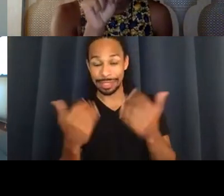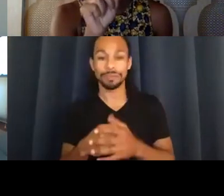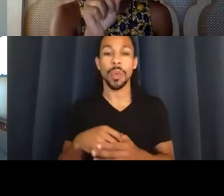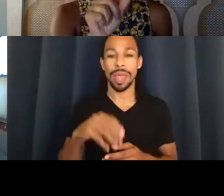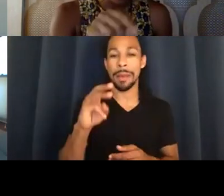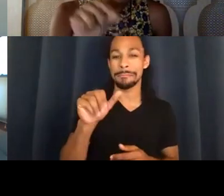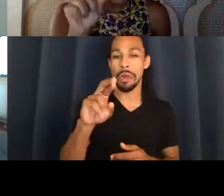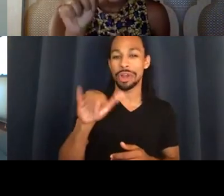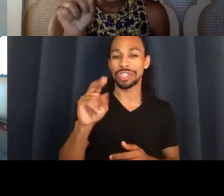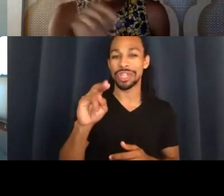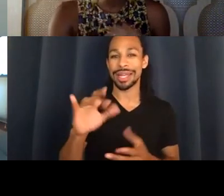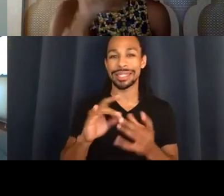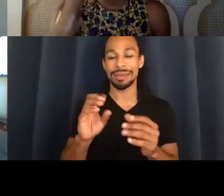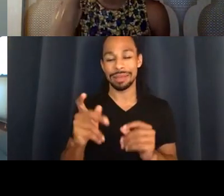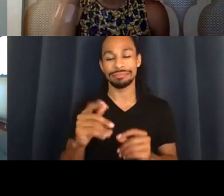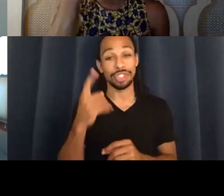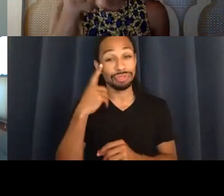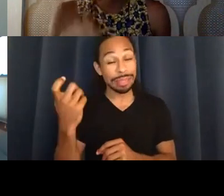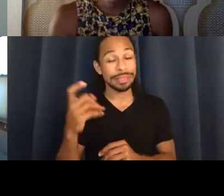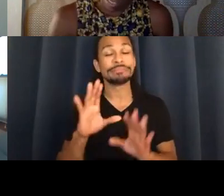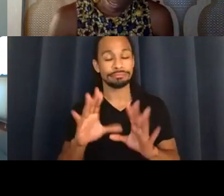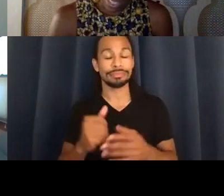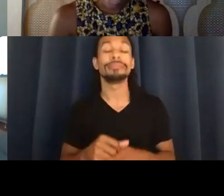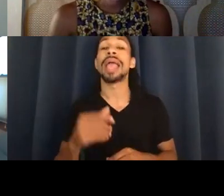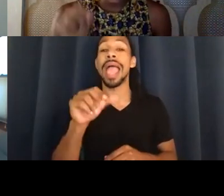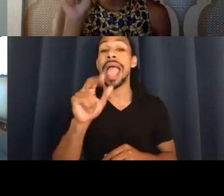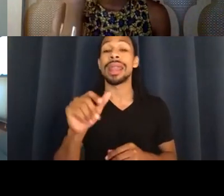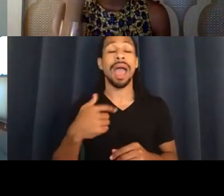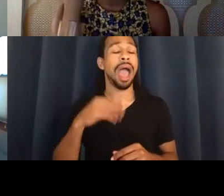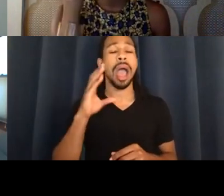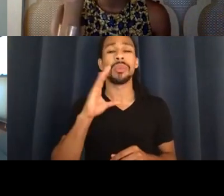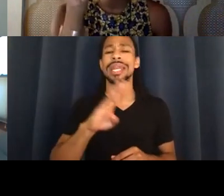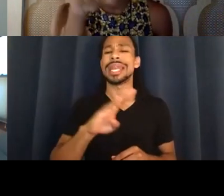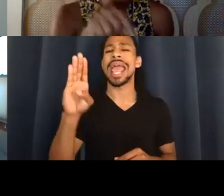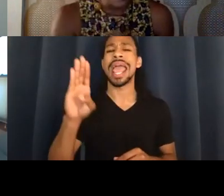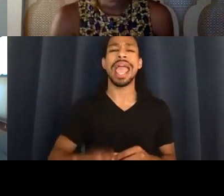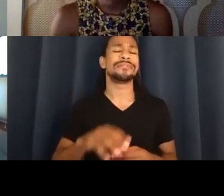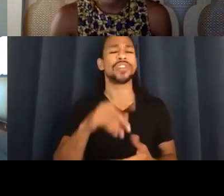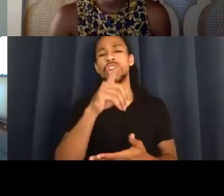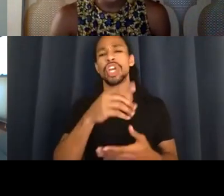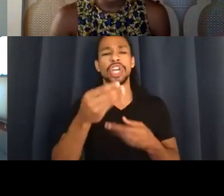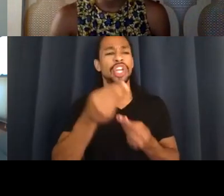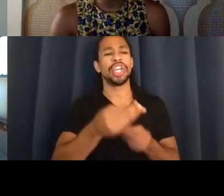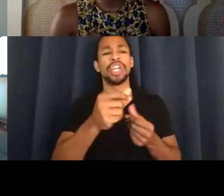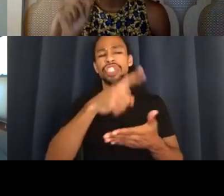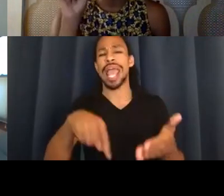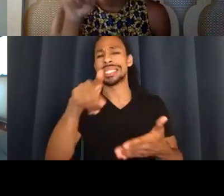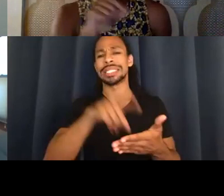to focus on the dreams. I would never cross ties another black organization the way we